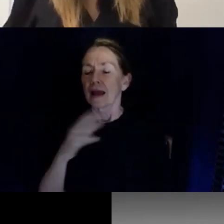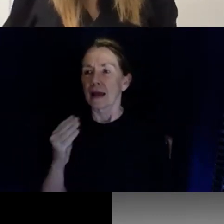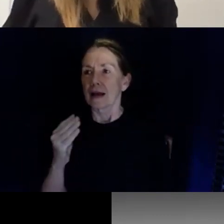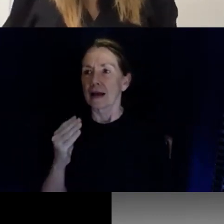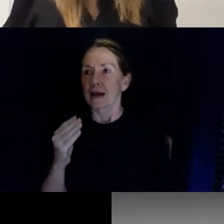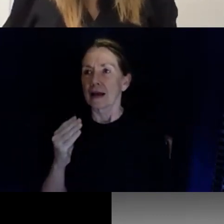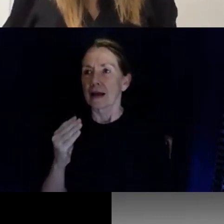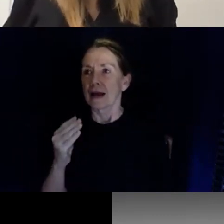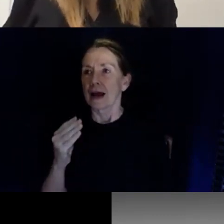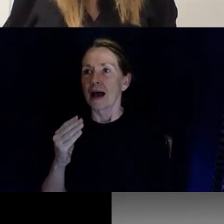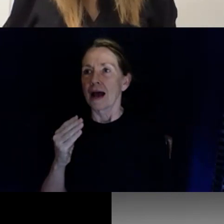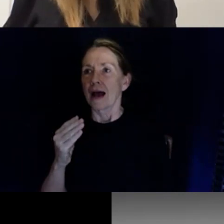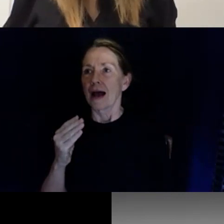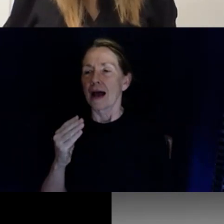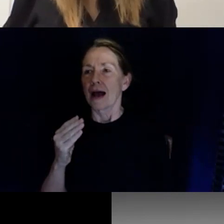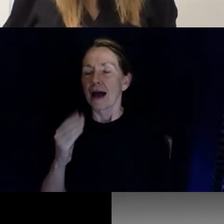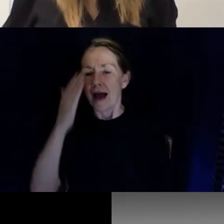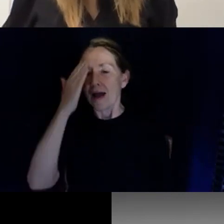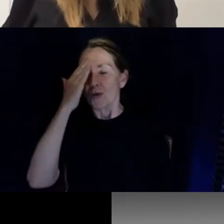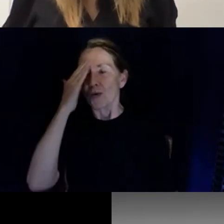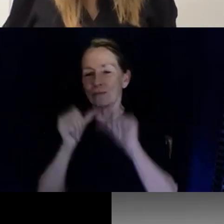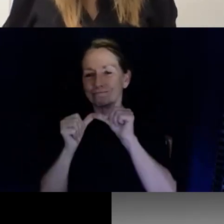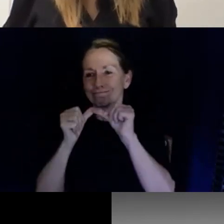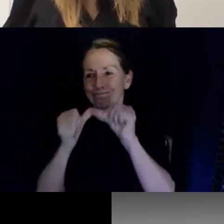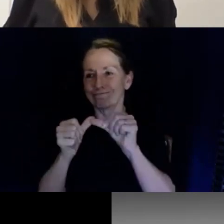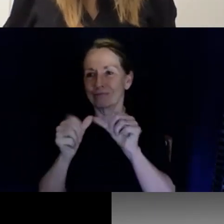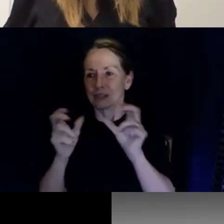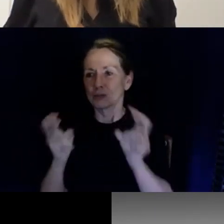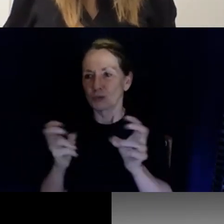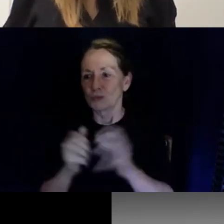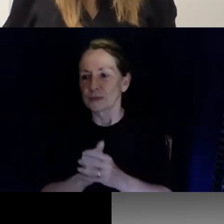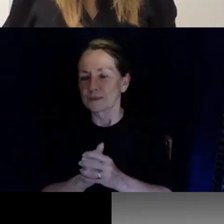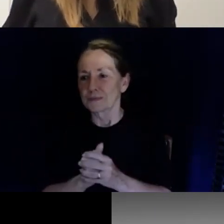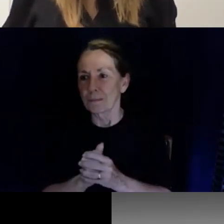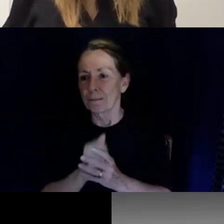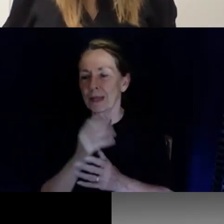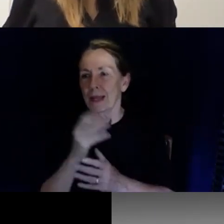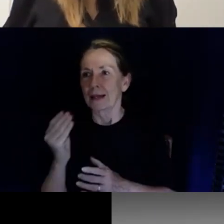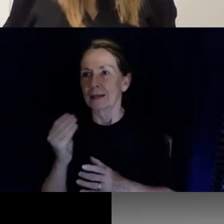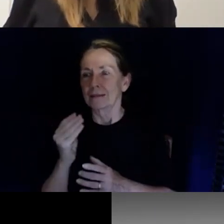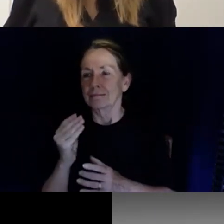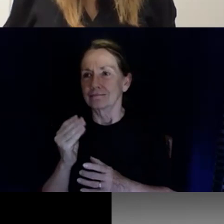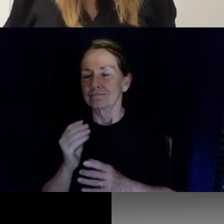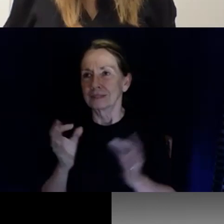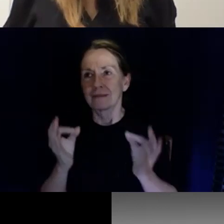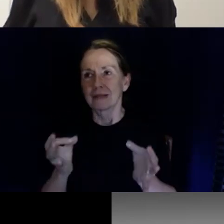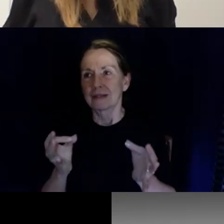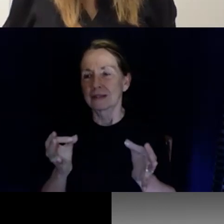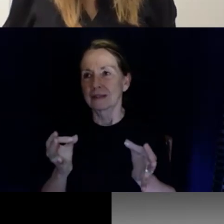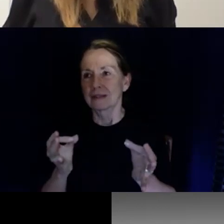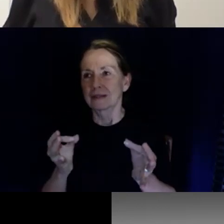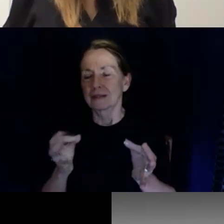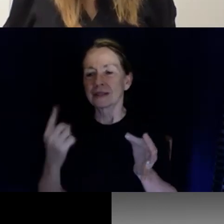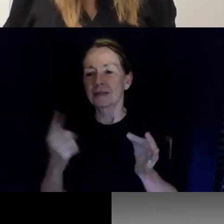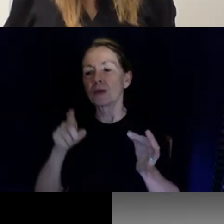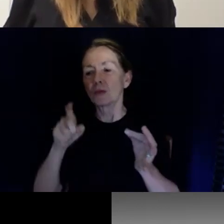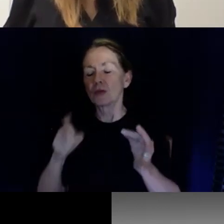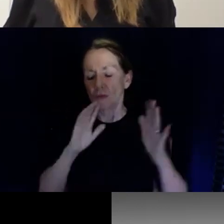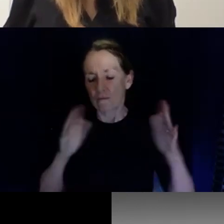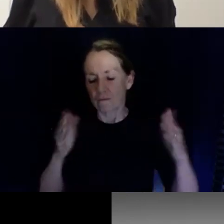I DEFINITELY APPRECIATE THAT.